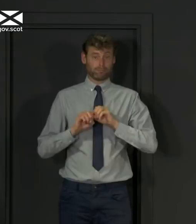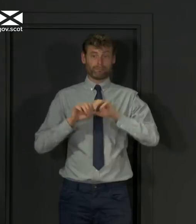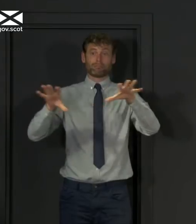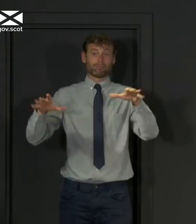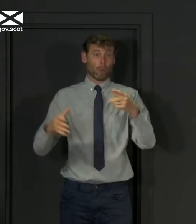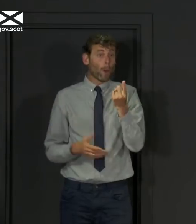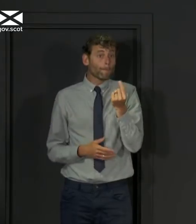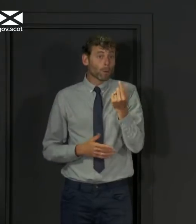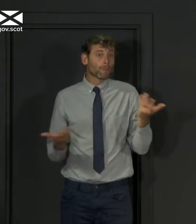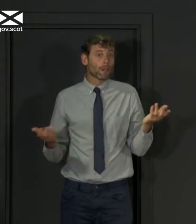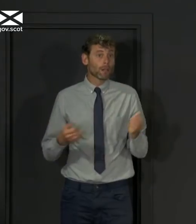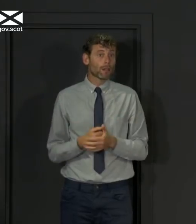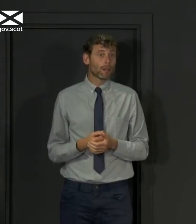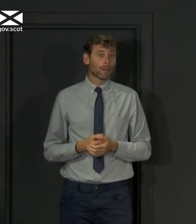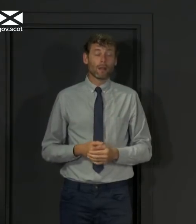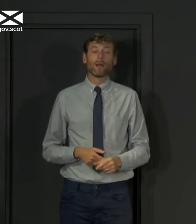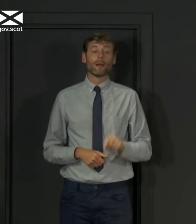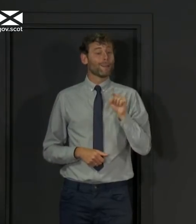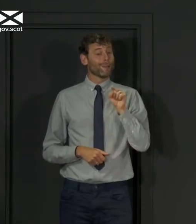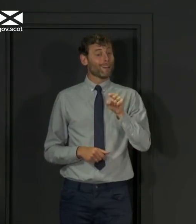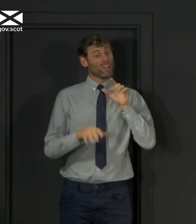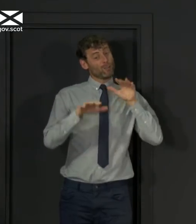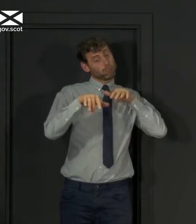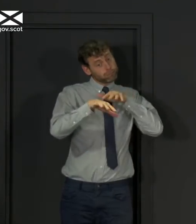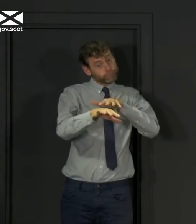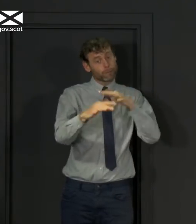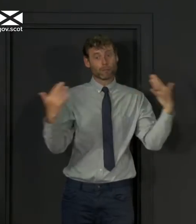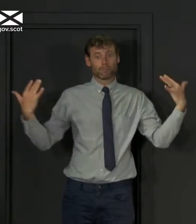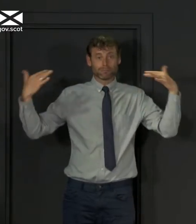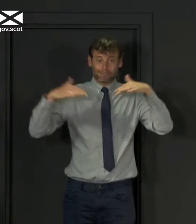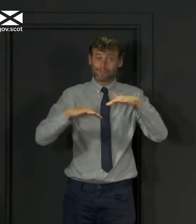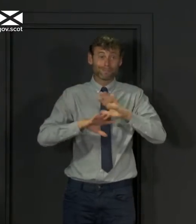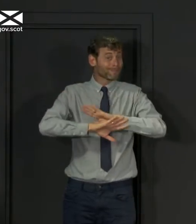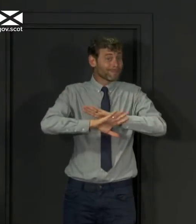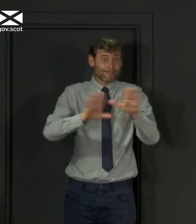stand right now, these kind of mass gatherings are not advised. In fact, we strongly advise